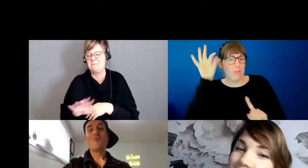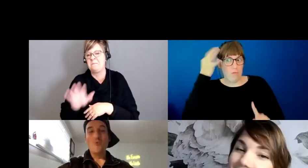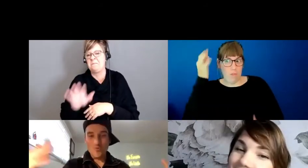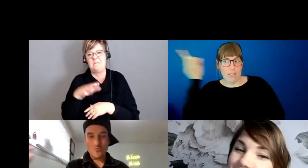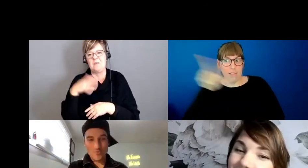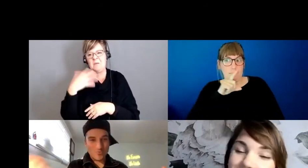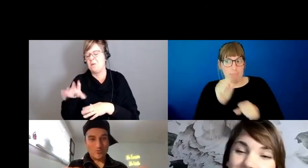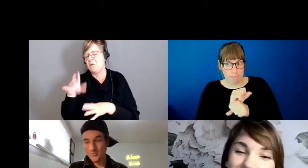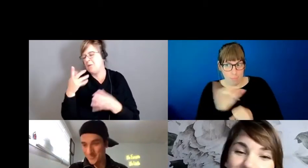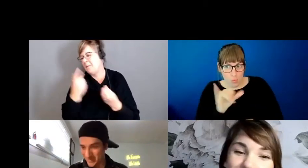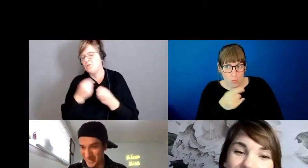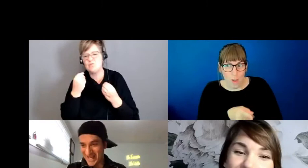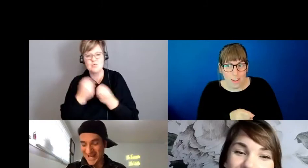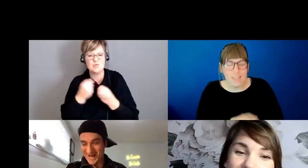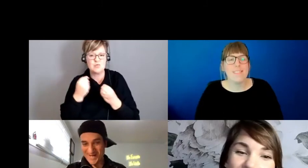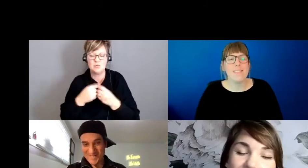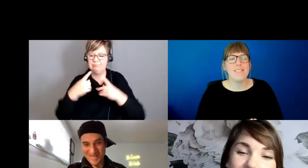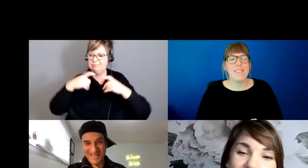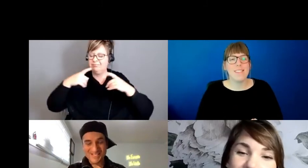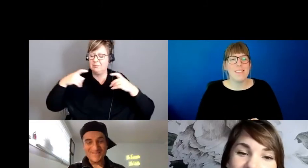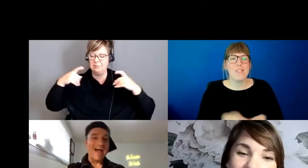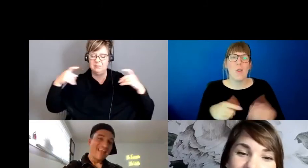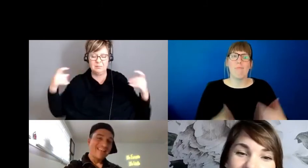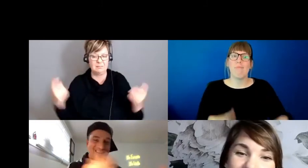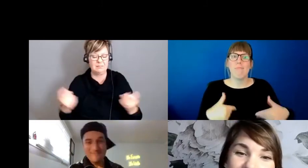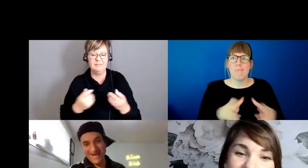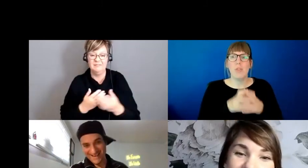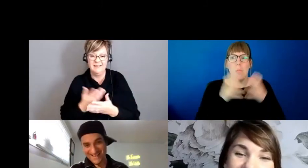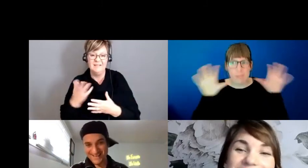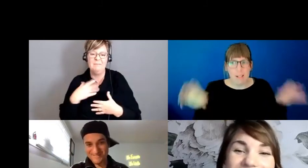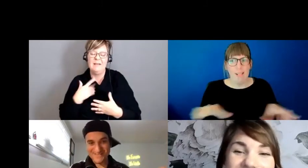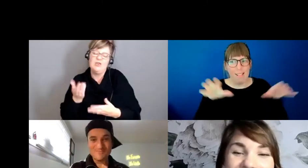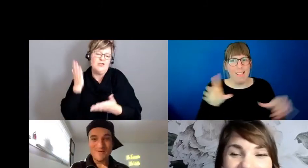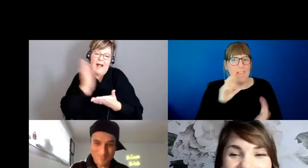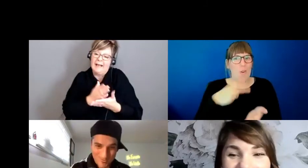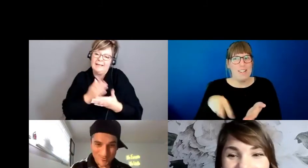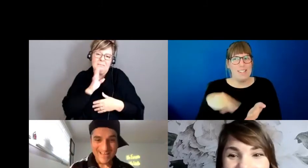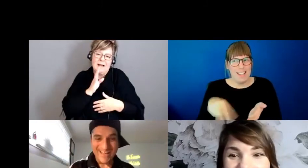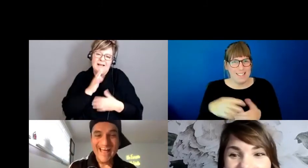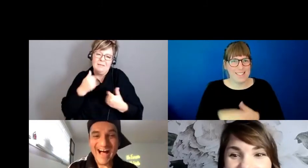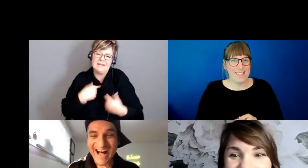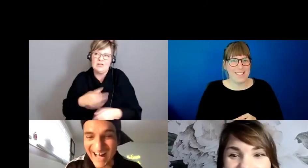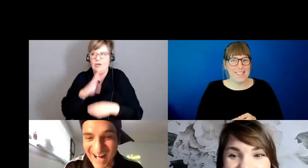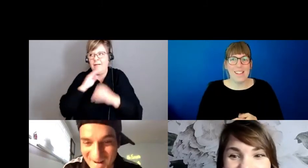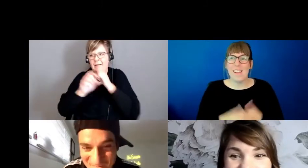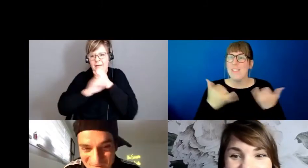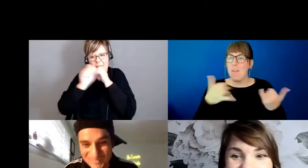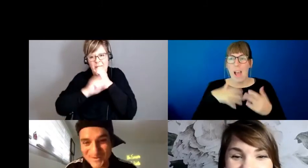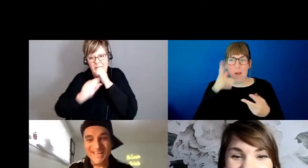I BELIEVE. SO YOU ARE DOING SO MUCH FOR DANCE. NOW I'M GOING TO STOP TALKING, AND I'M GOING